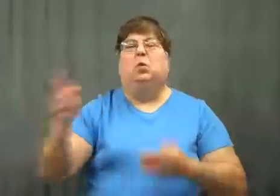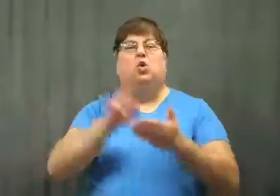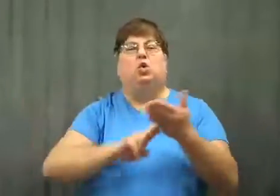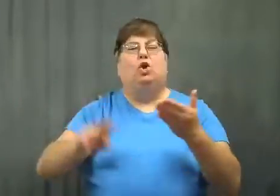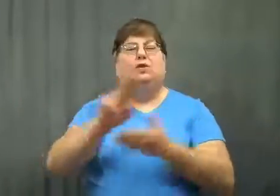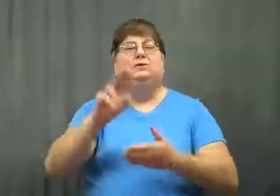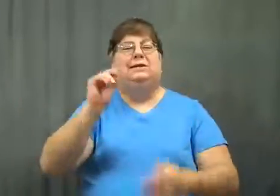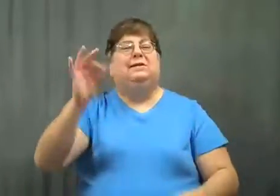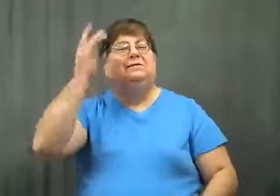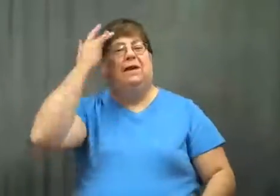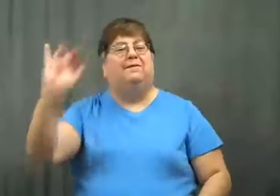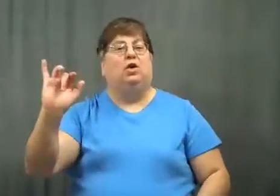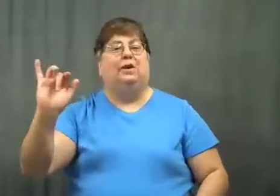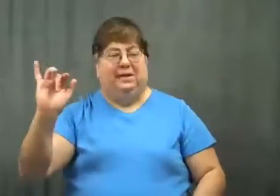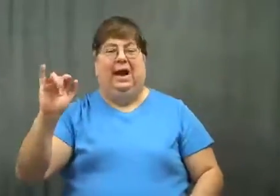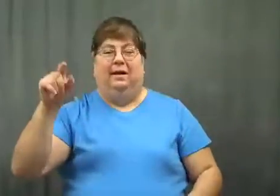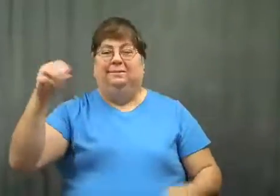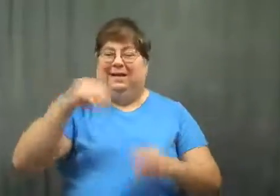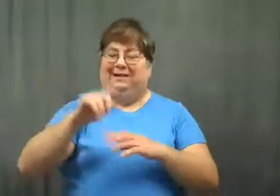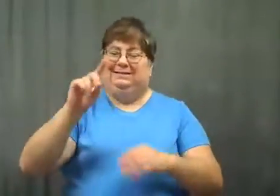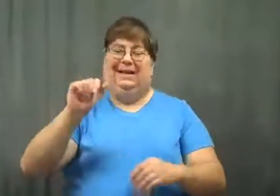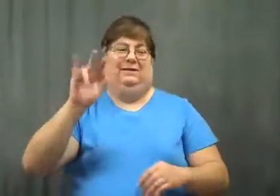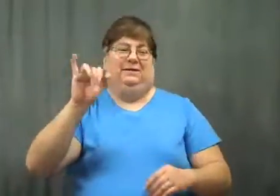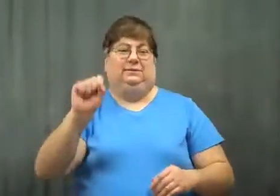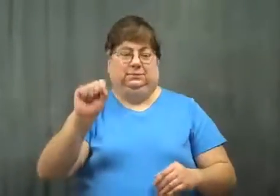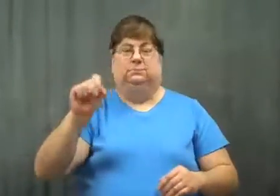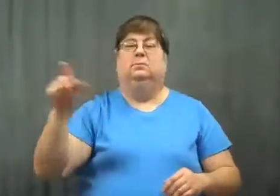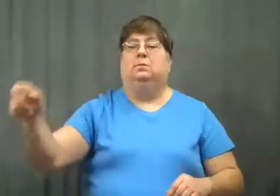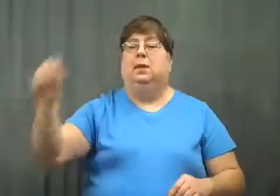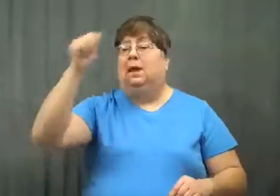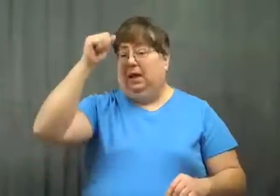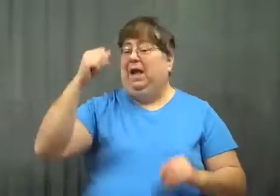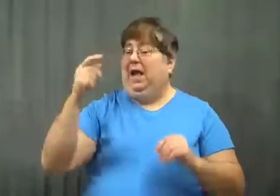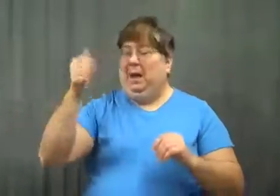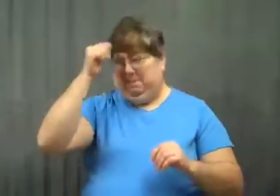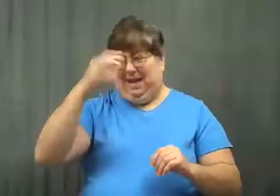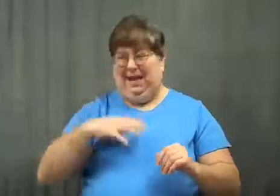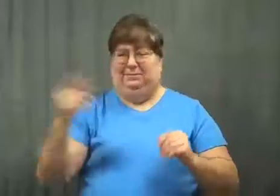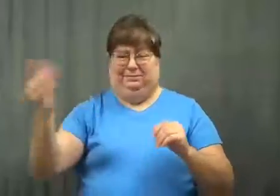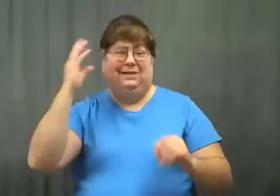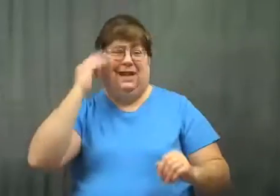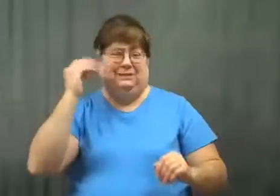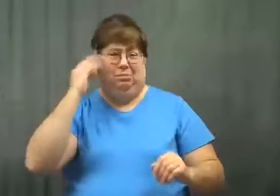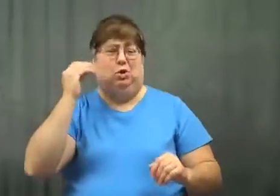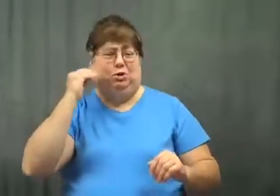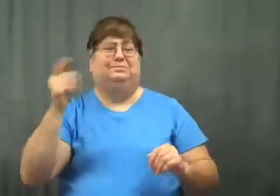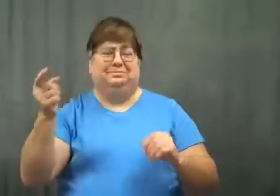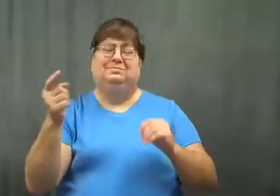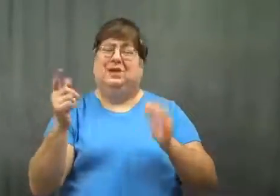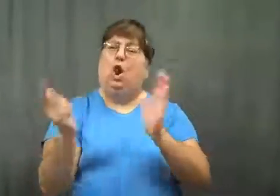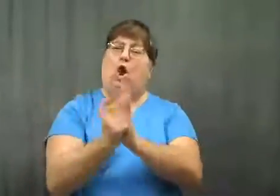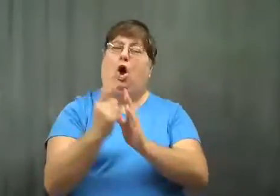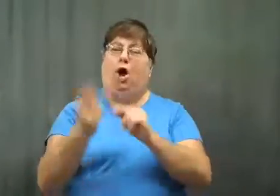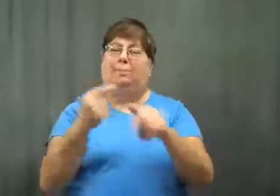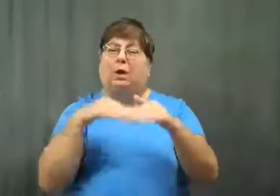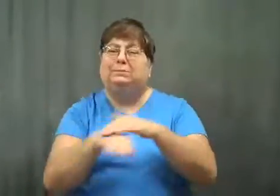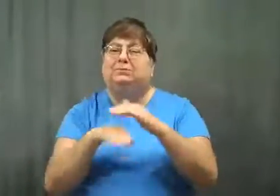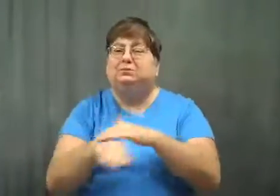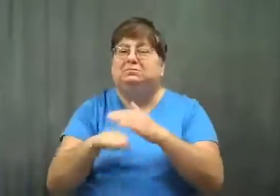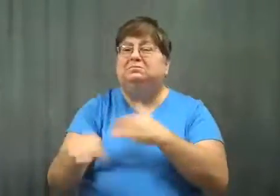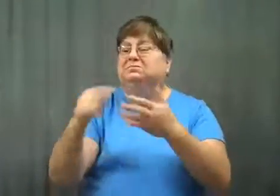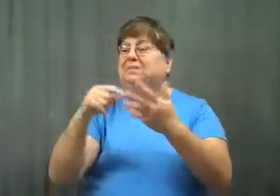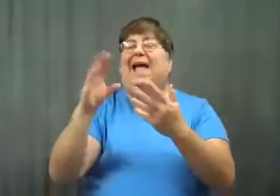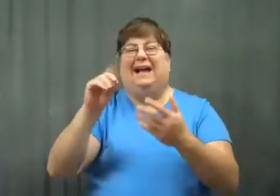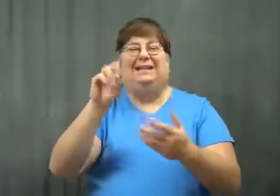At the University of California in Davis, an expert in immigration law and the Dean of